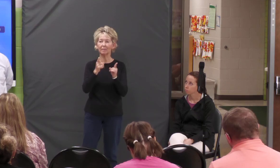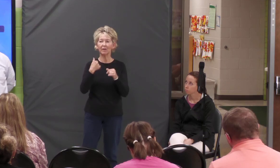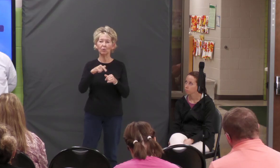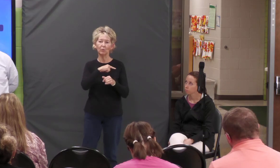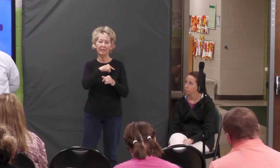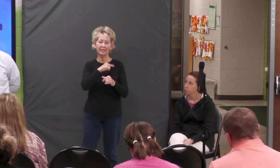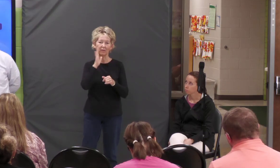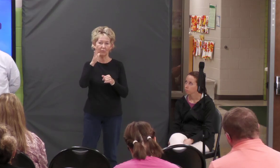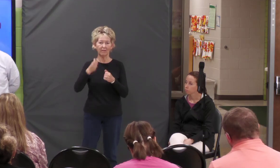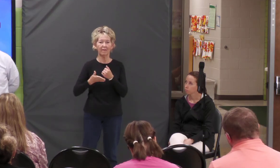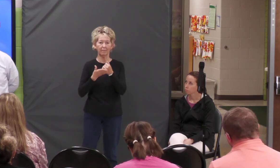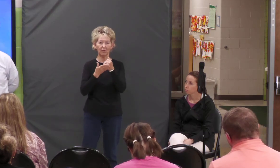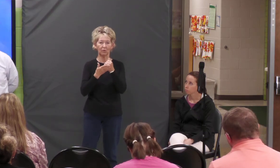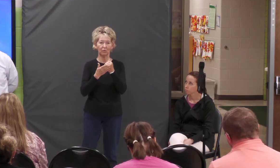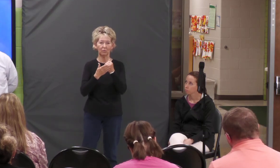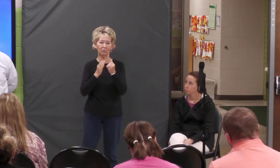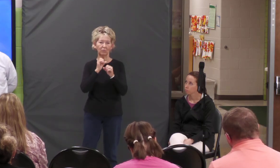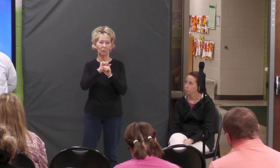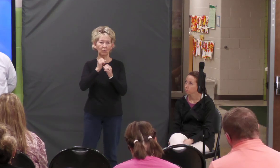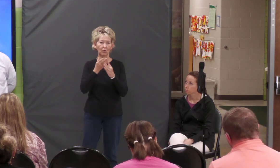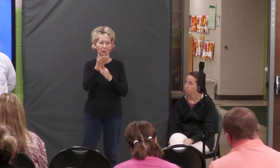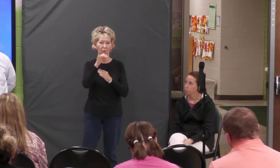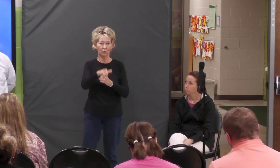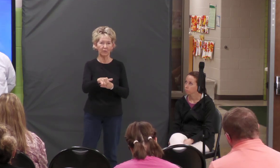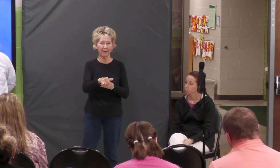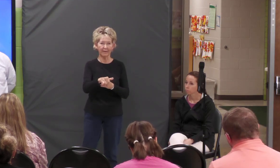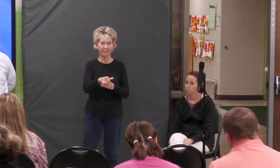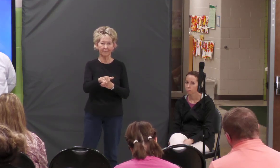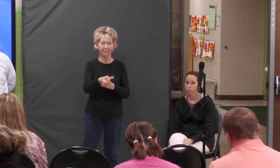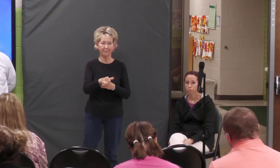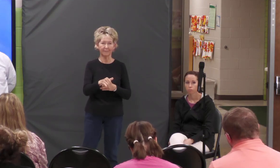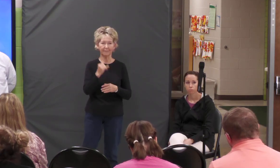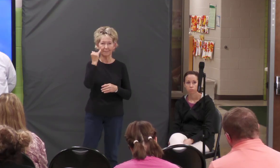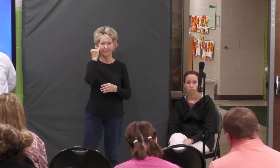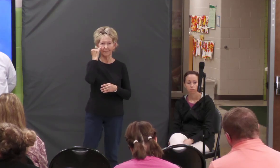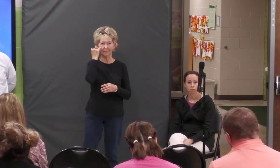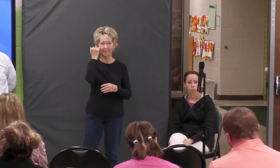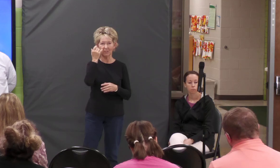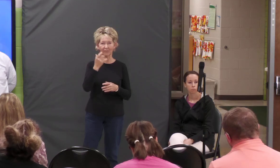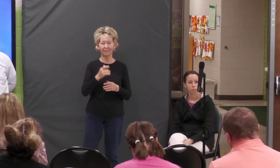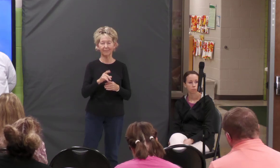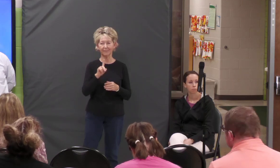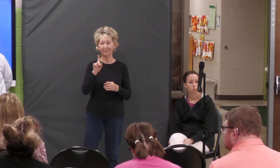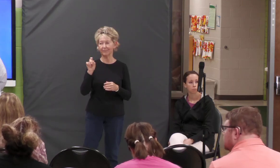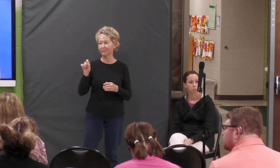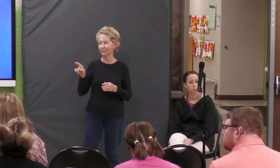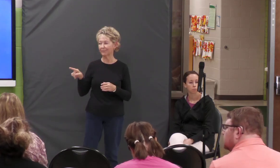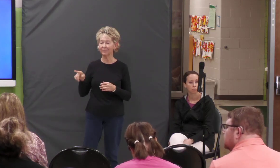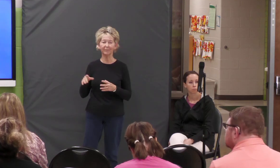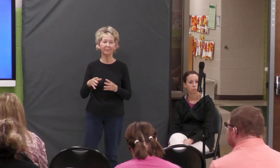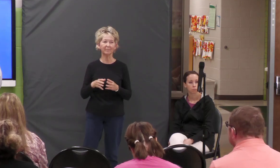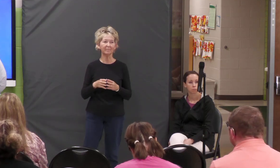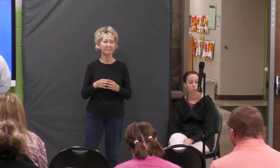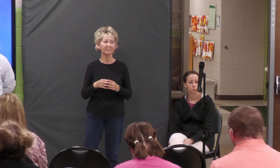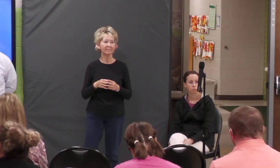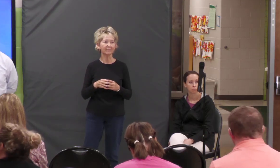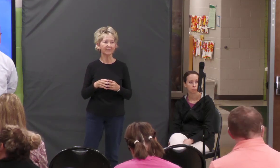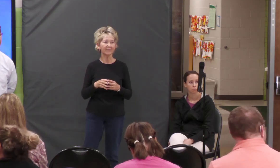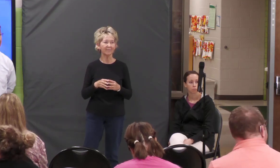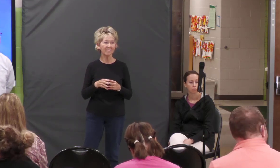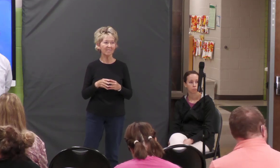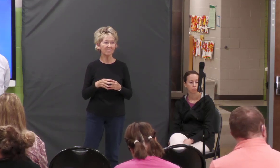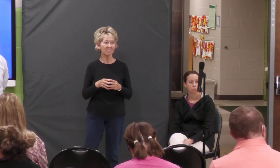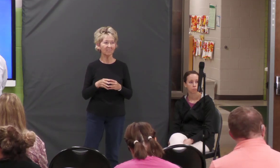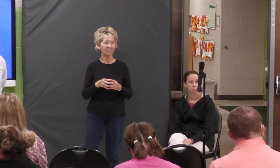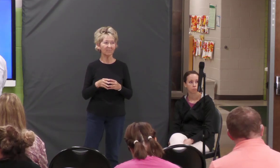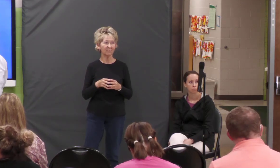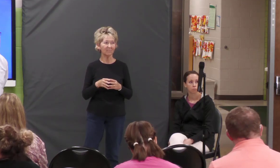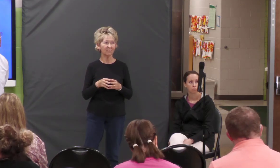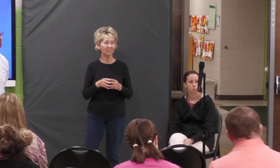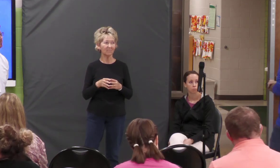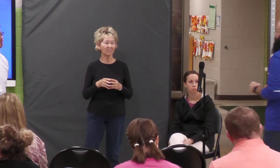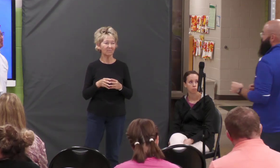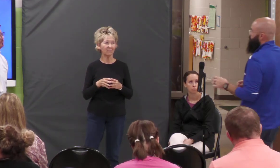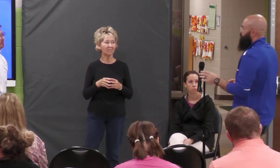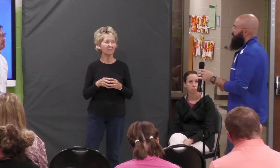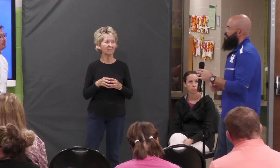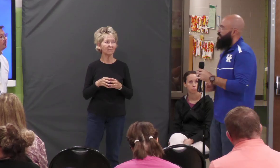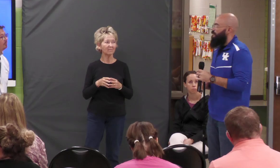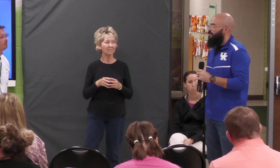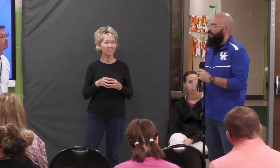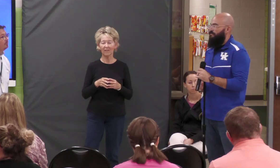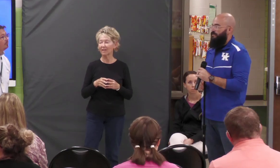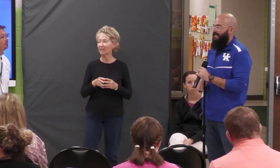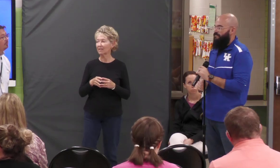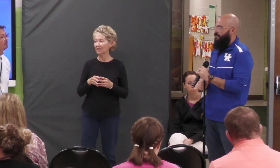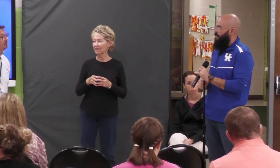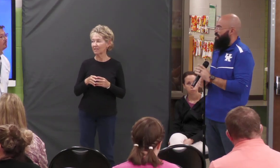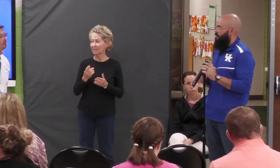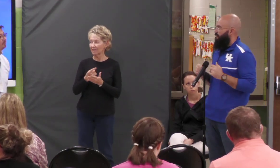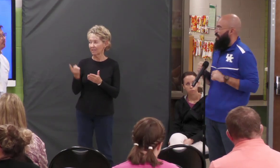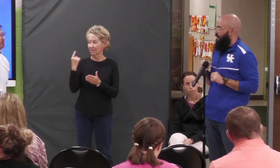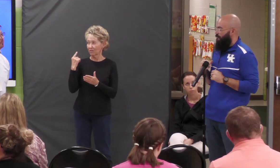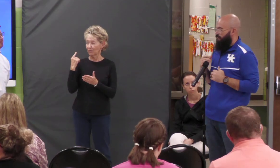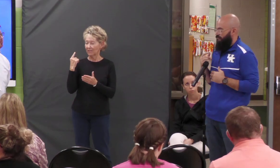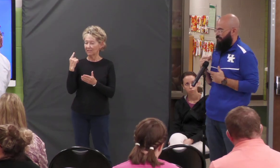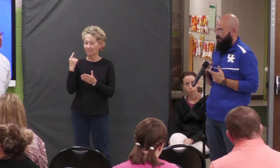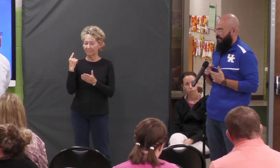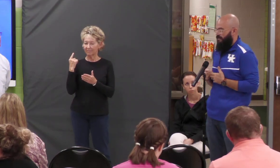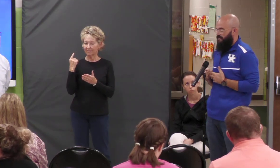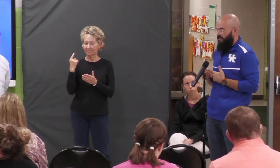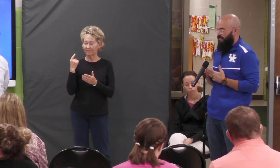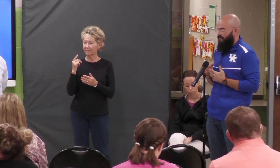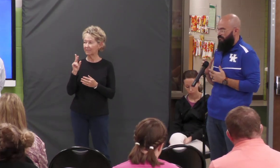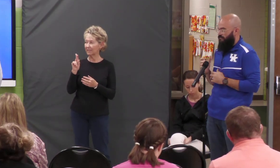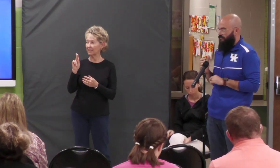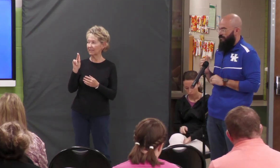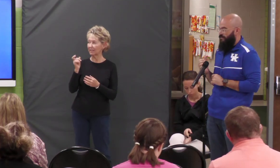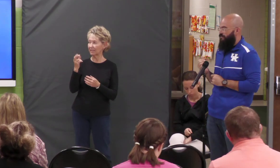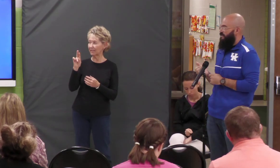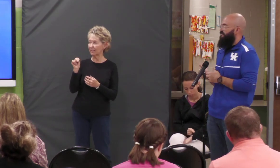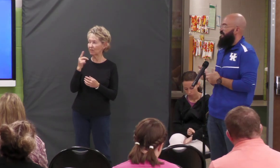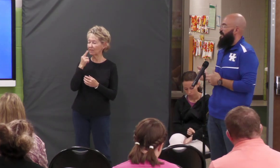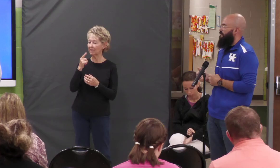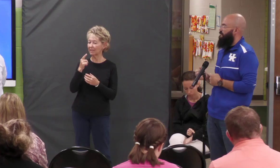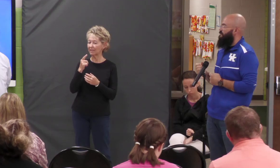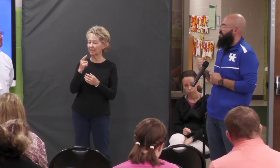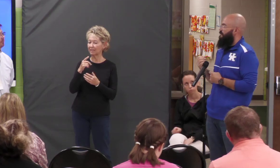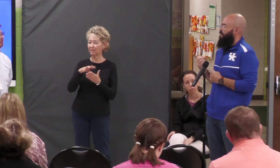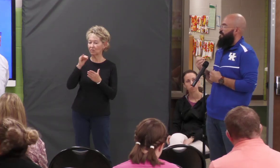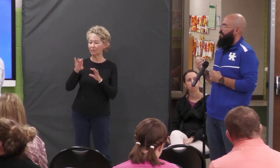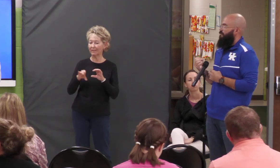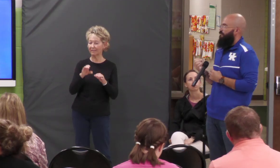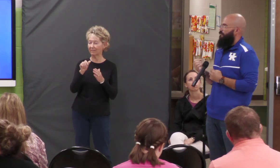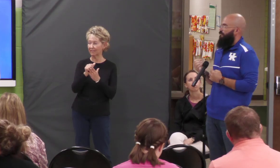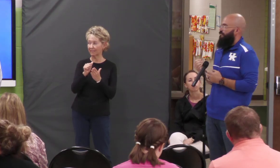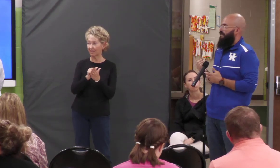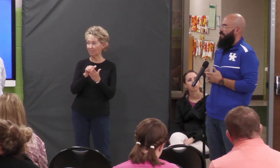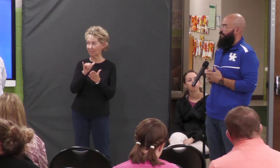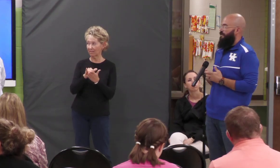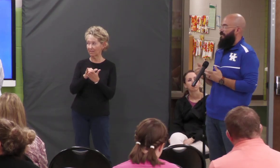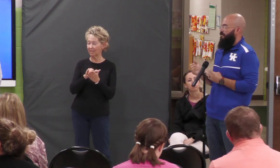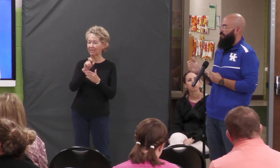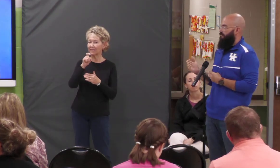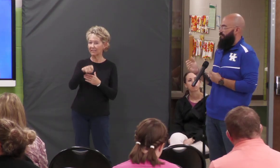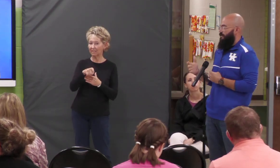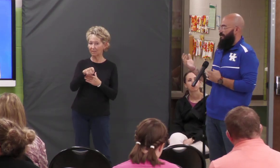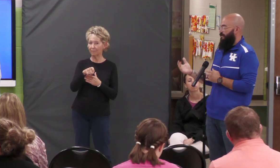you okay so last week um Karen said that the student activity accounts they need to be